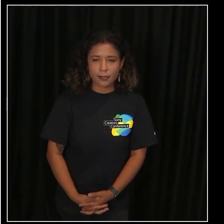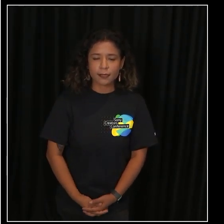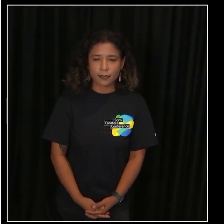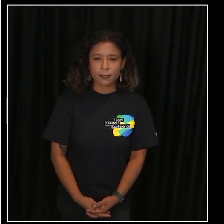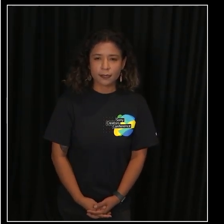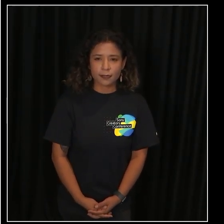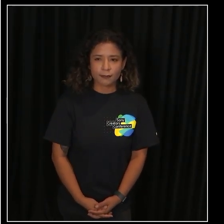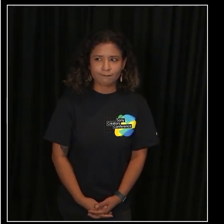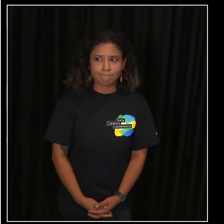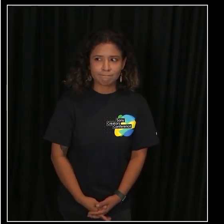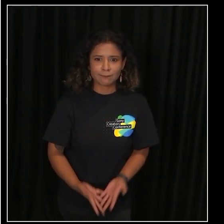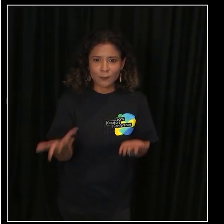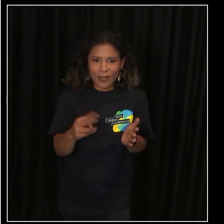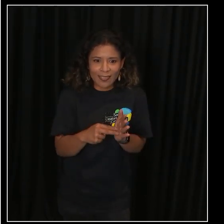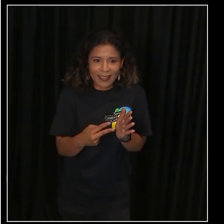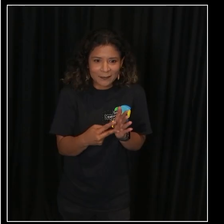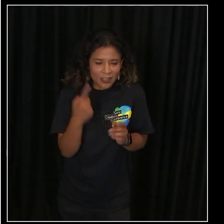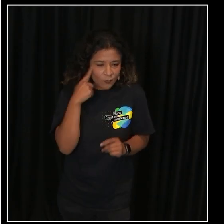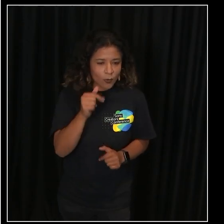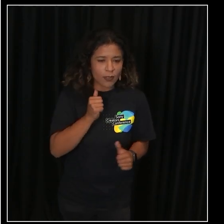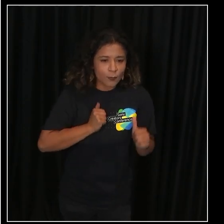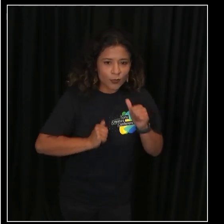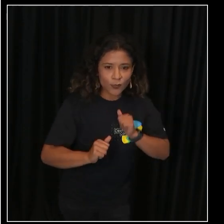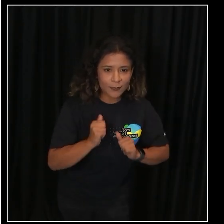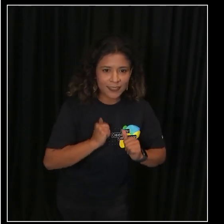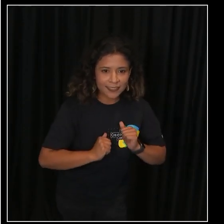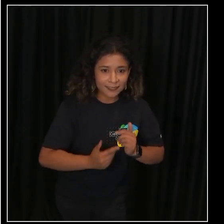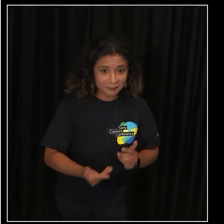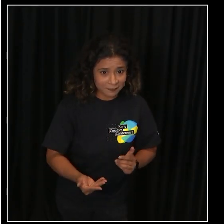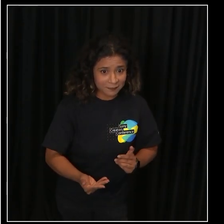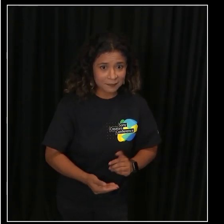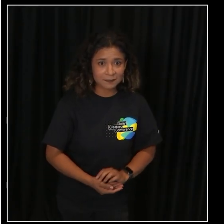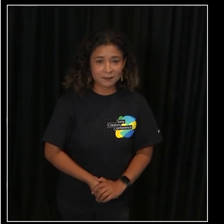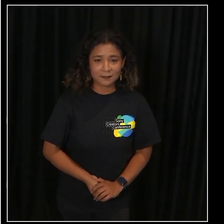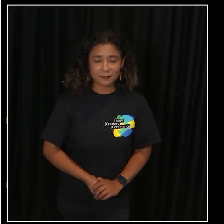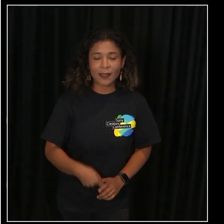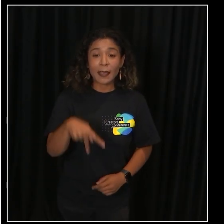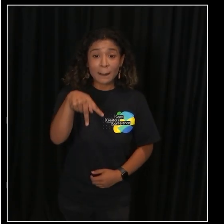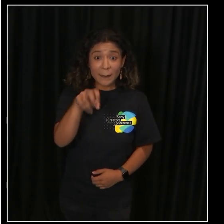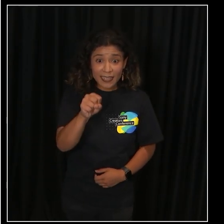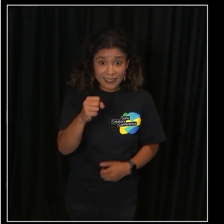So what does that actually mean for performance? This is fun. So, on PS5,